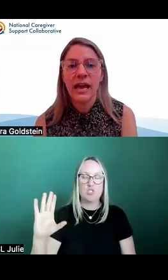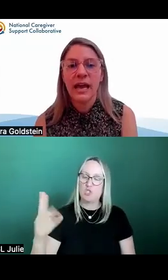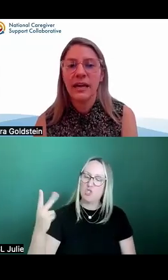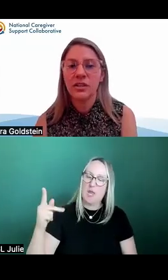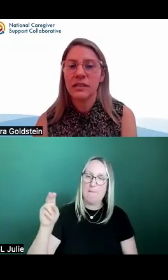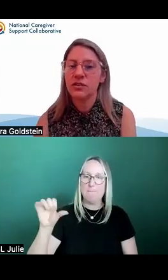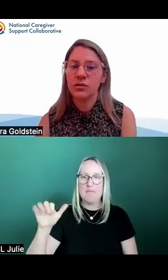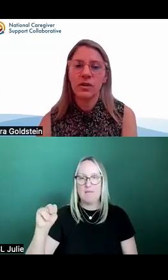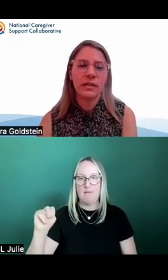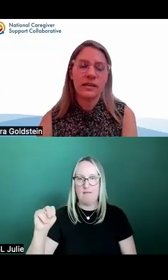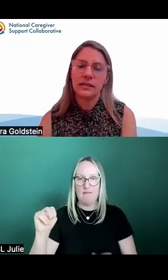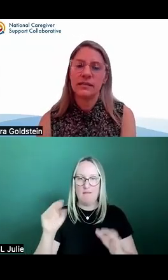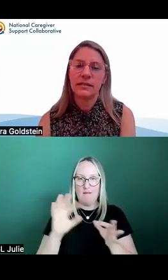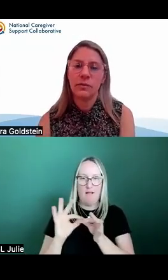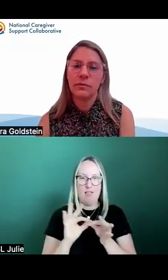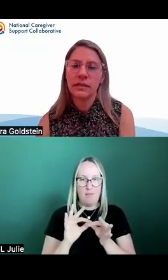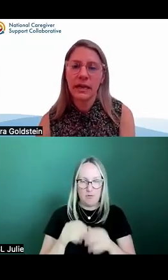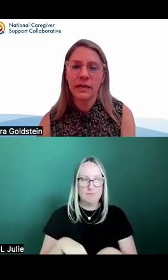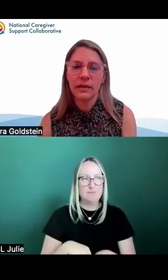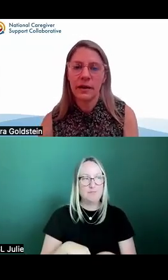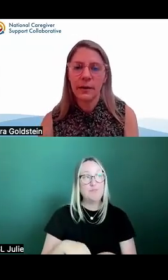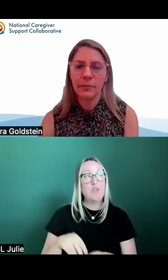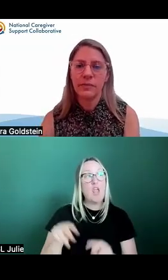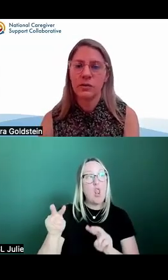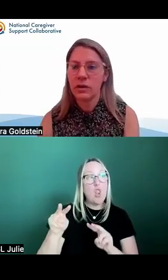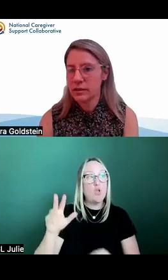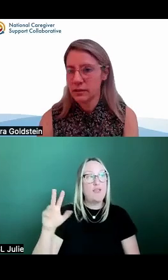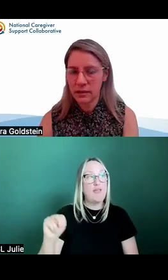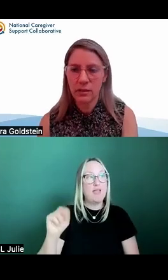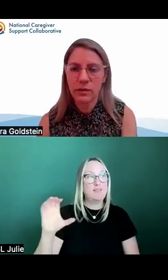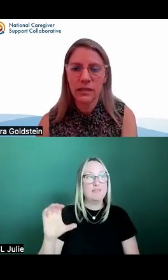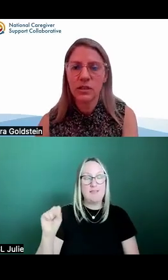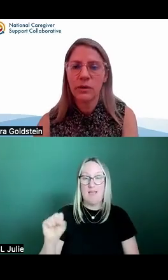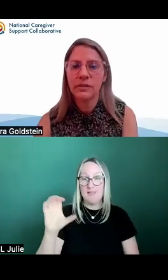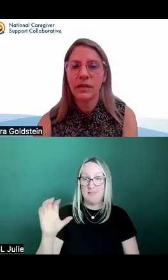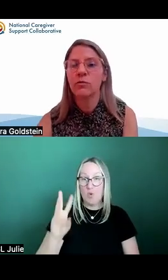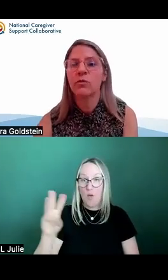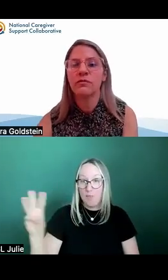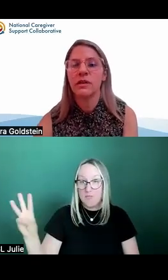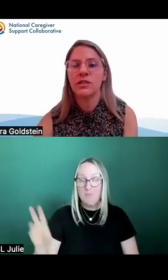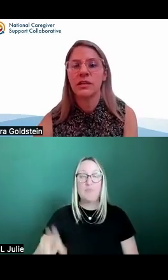And just stay tuned on the NCSC website as well as USAging website for more information